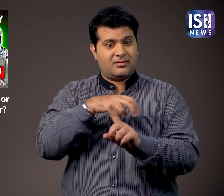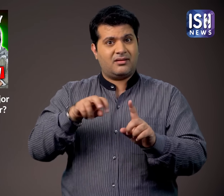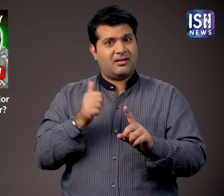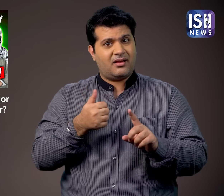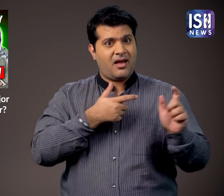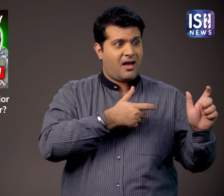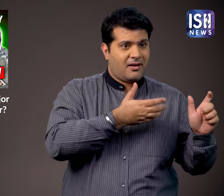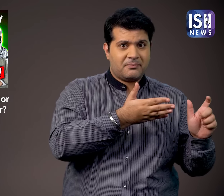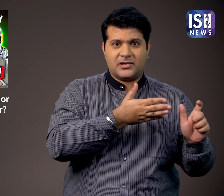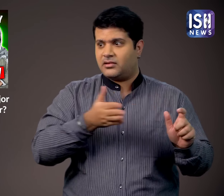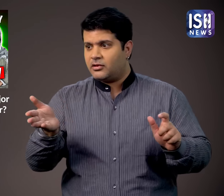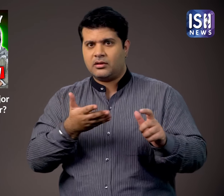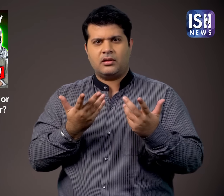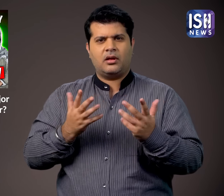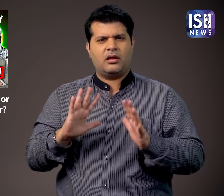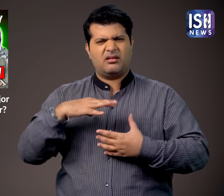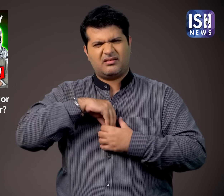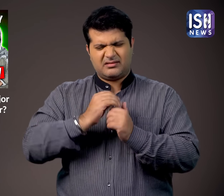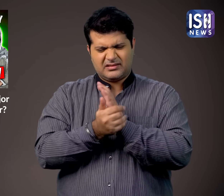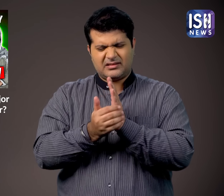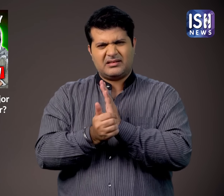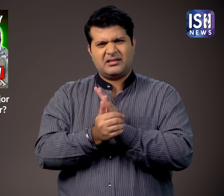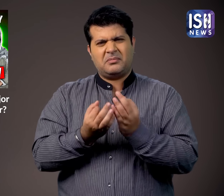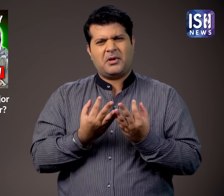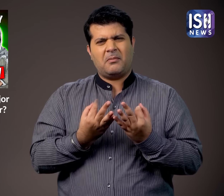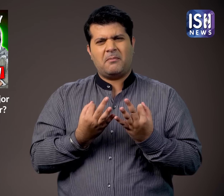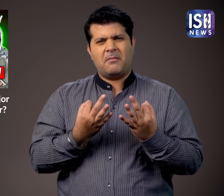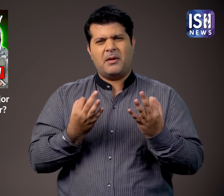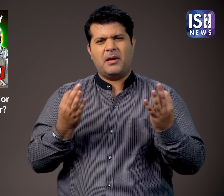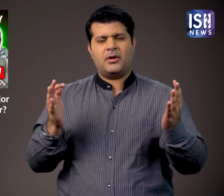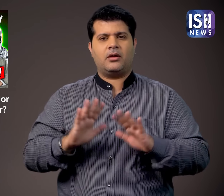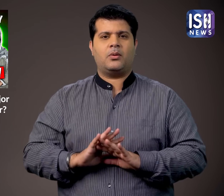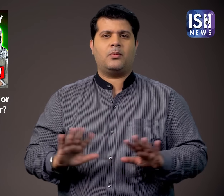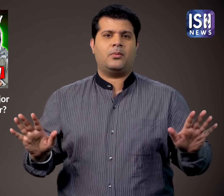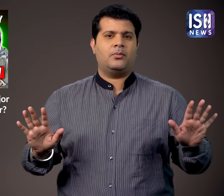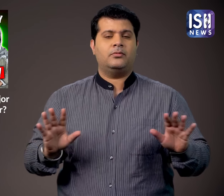He was multi talented.